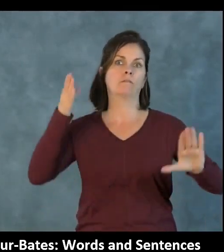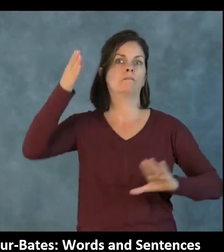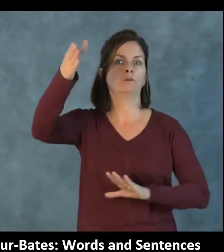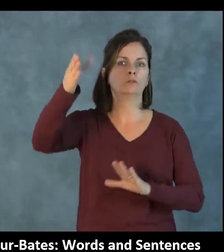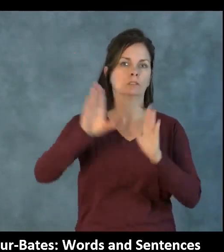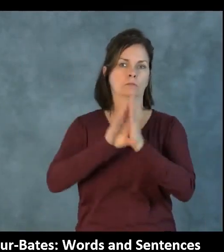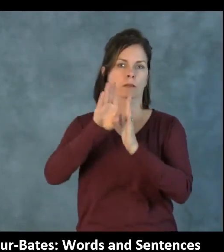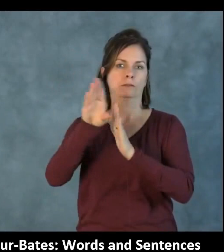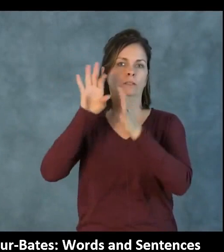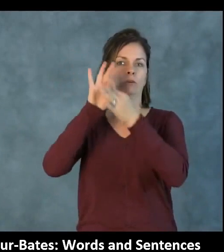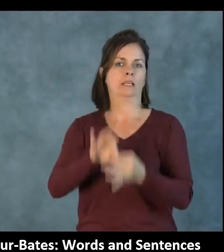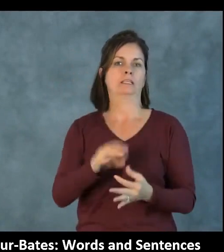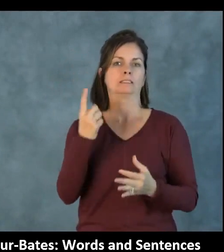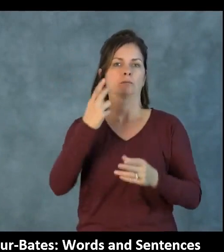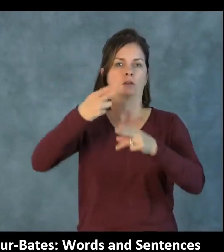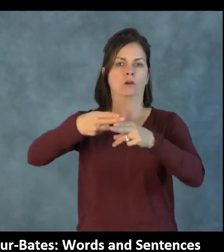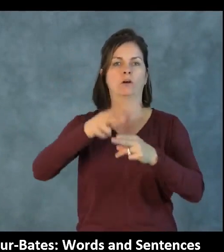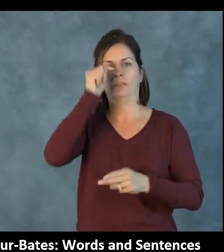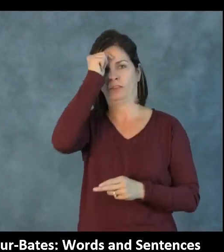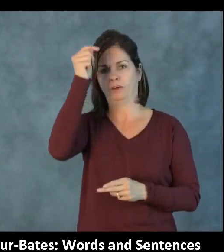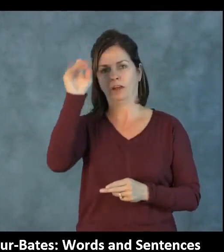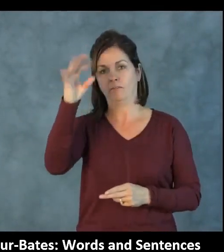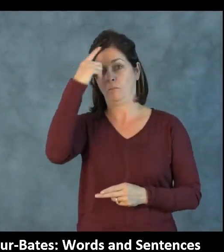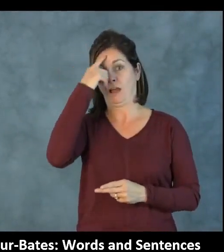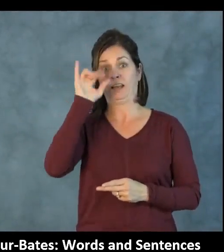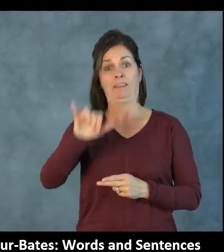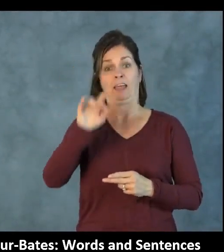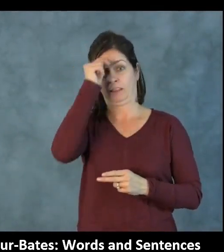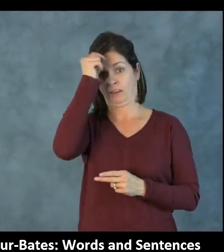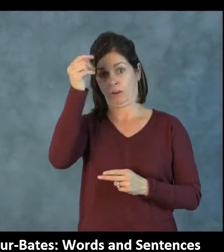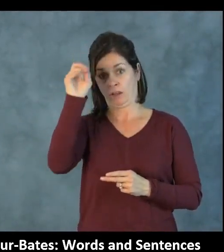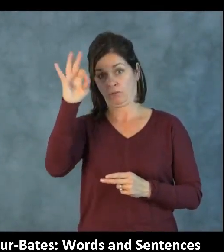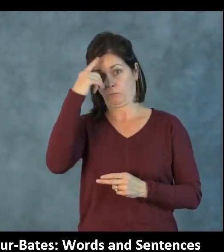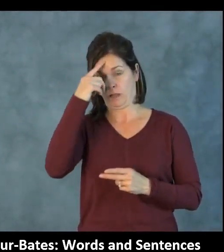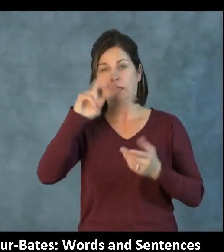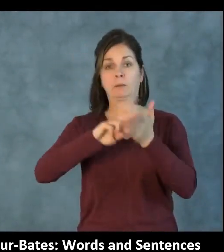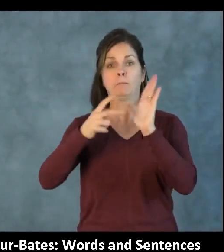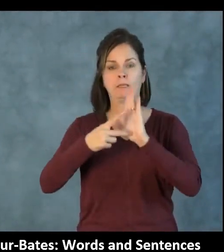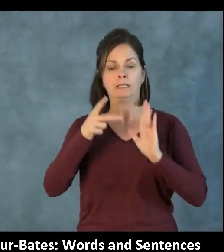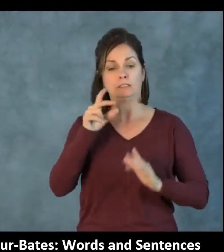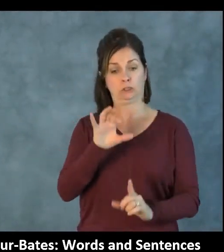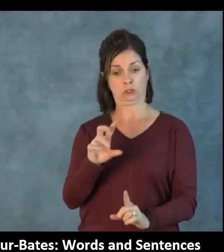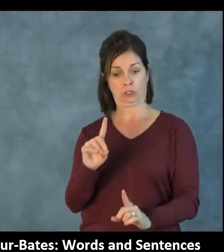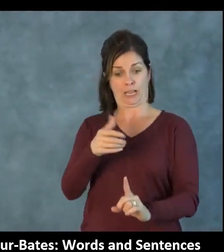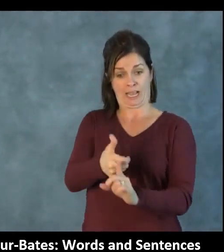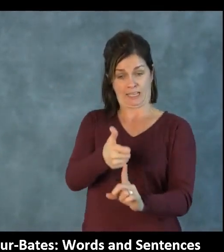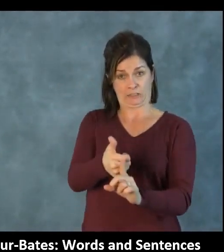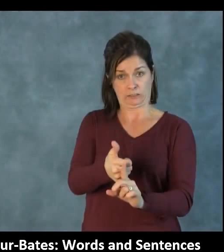Theory of Mind is when a child is able to know that things that they think or that they saw